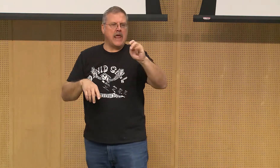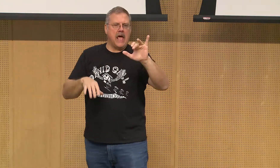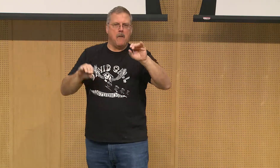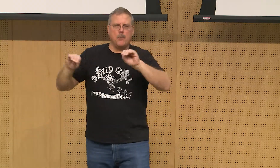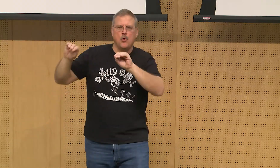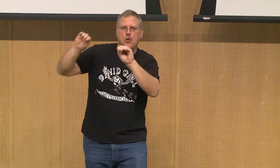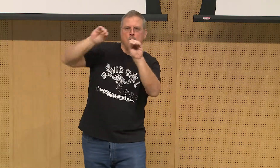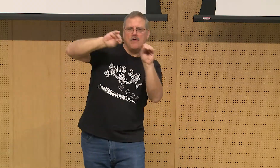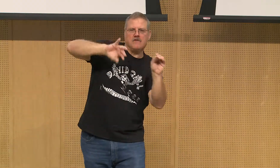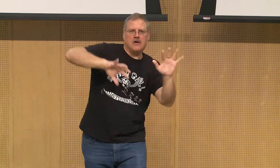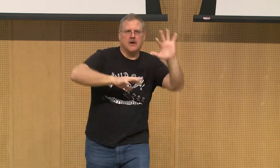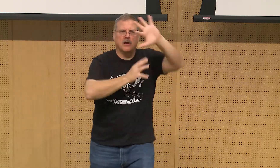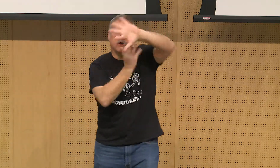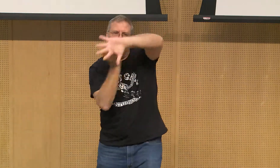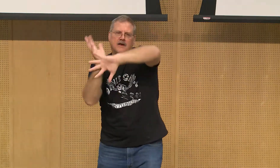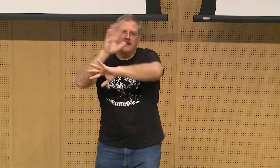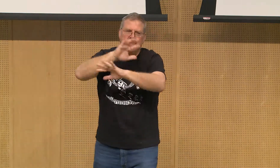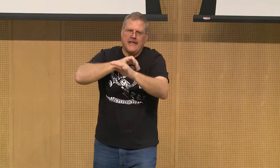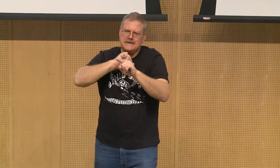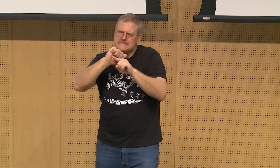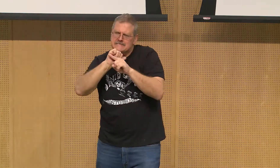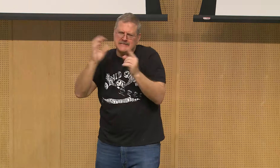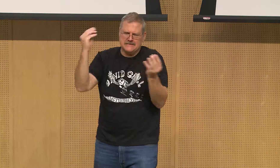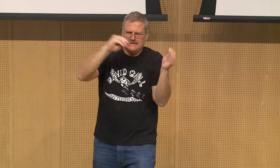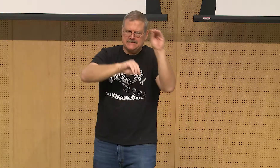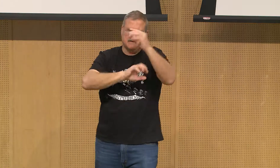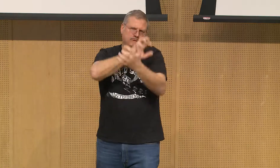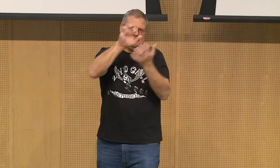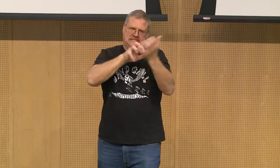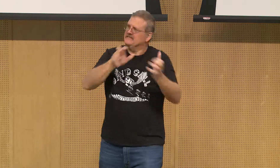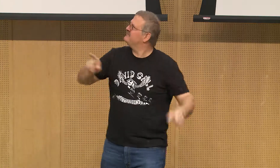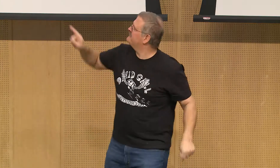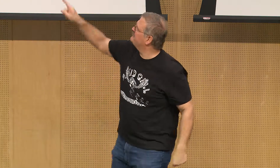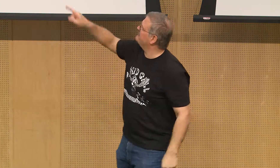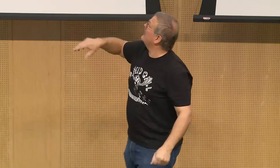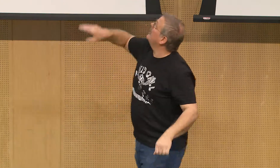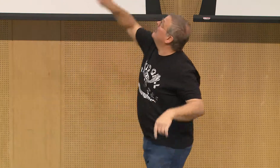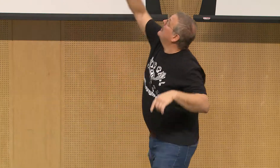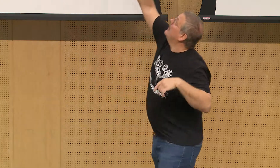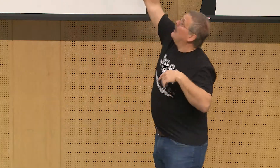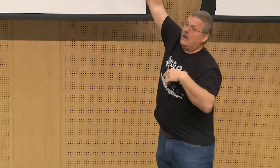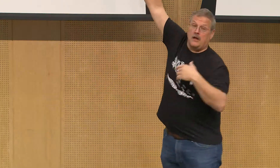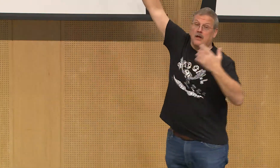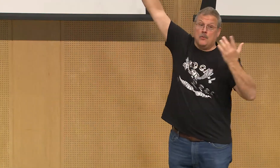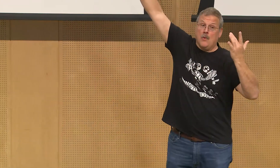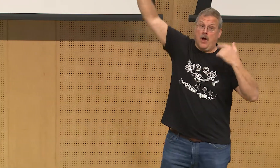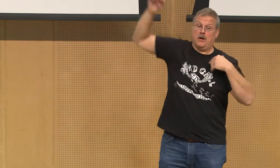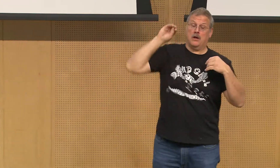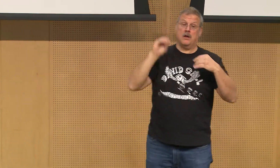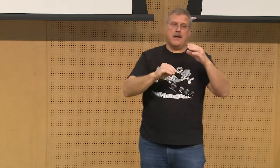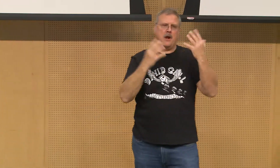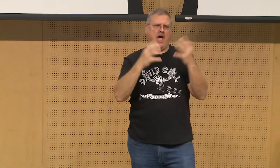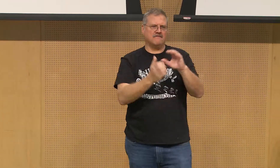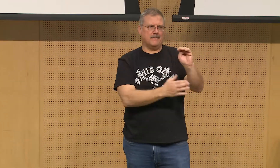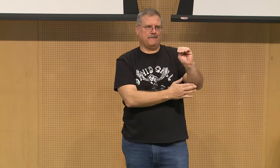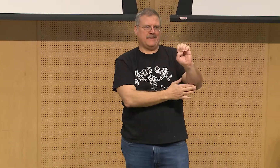Stephen Alcorn's is more flowing, more curvature, a mixture of them, and Durer's work